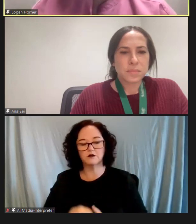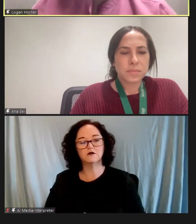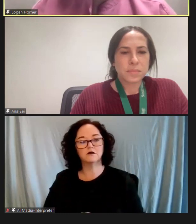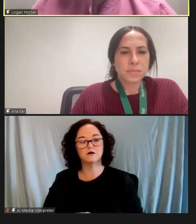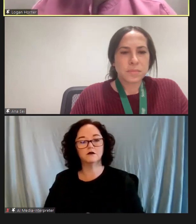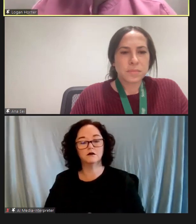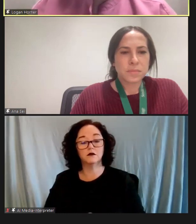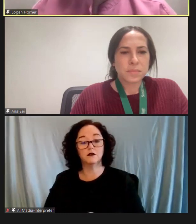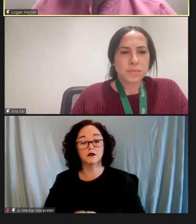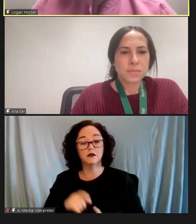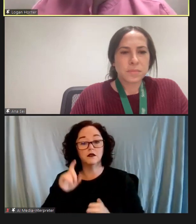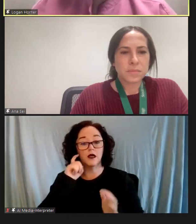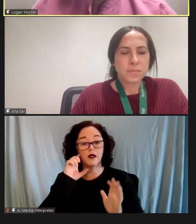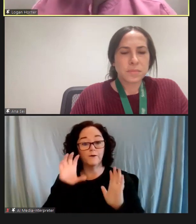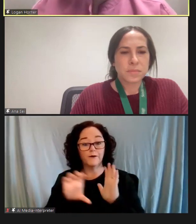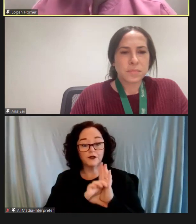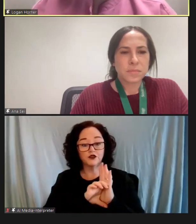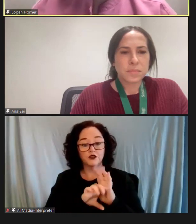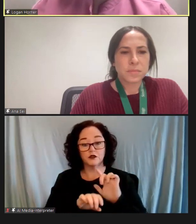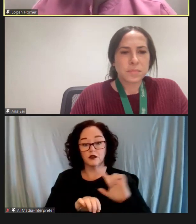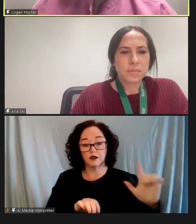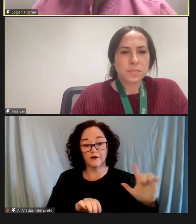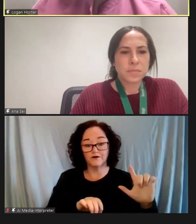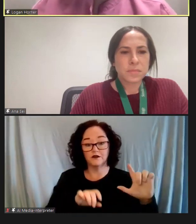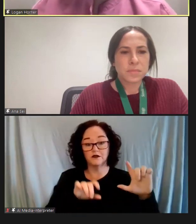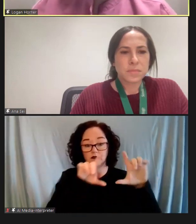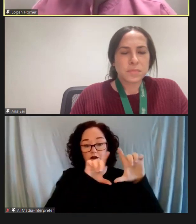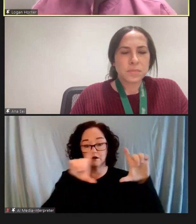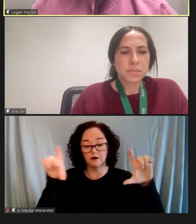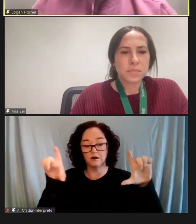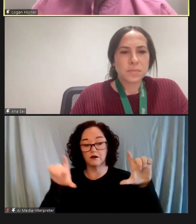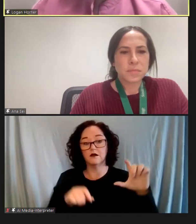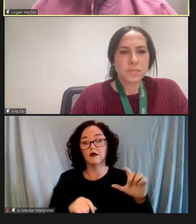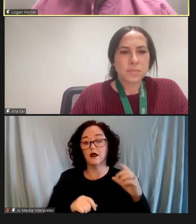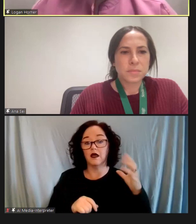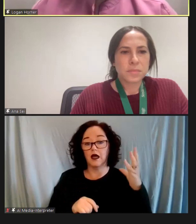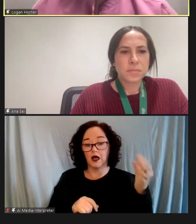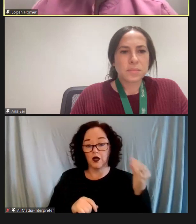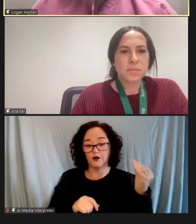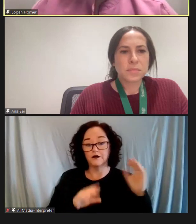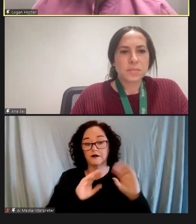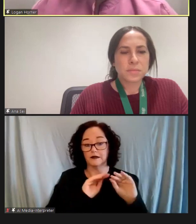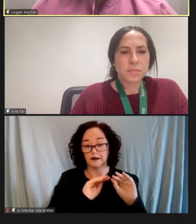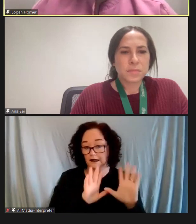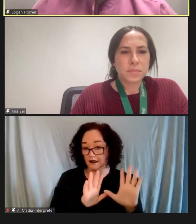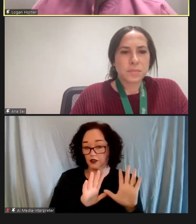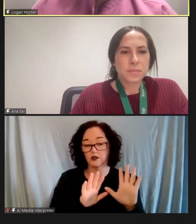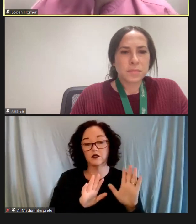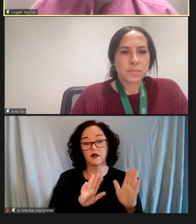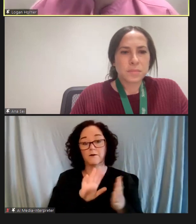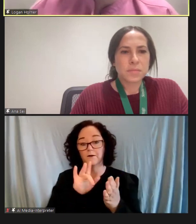of the left ear we know their outer ear